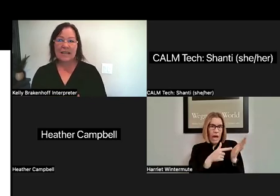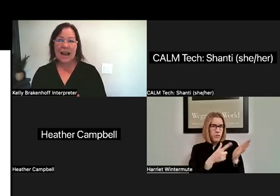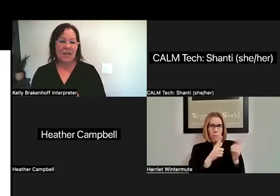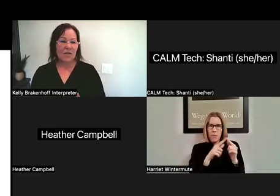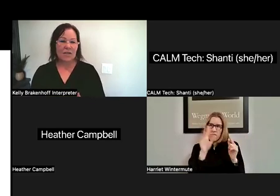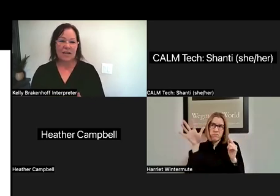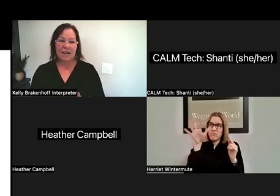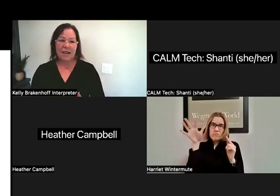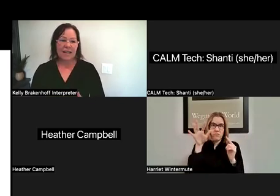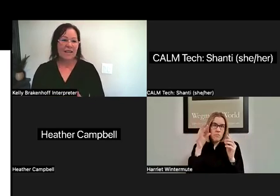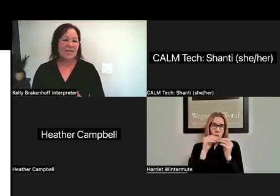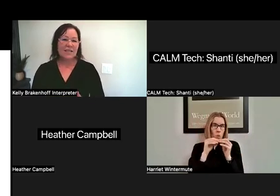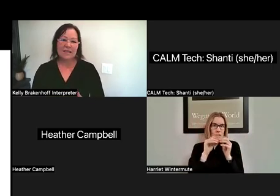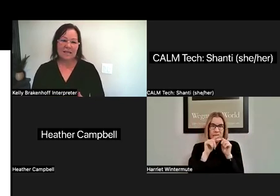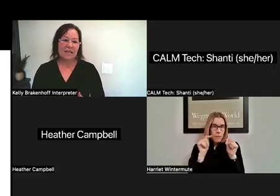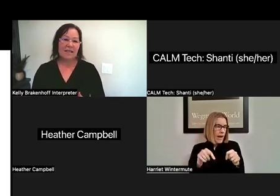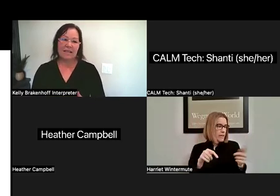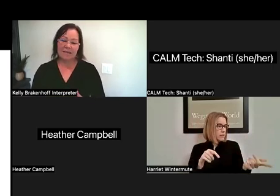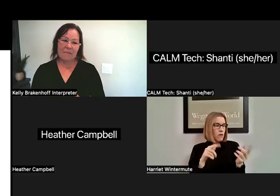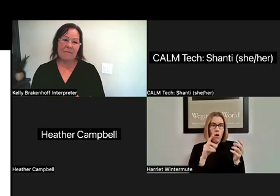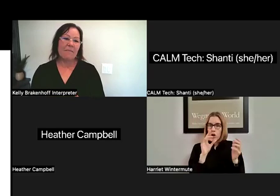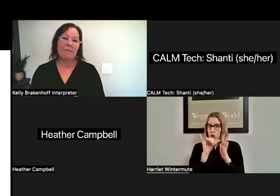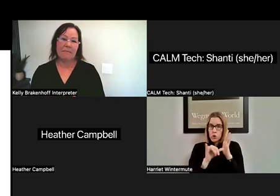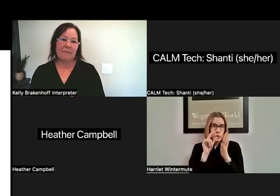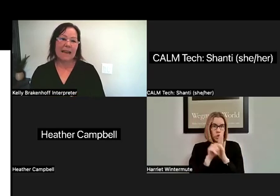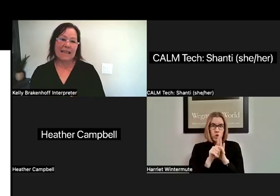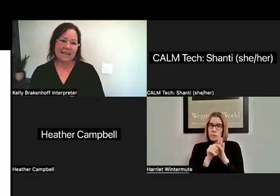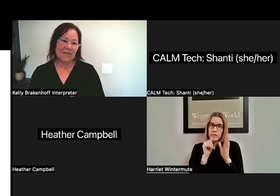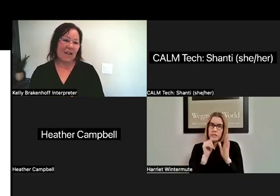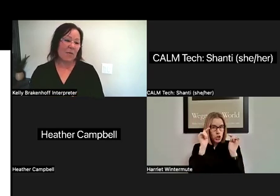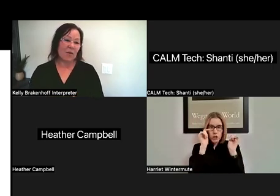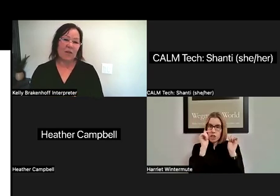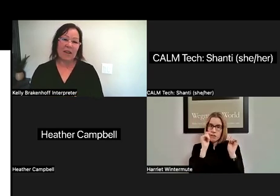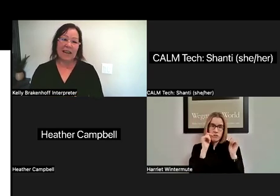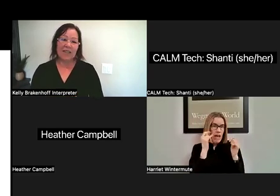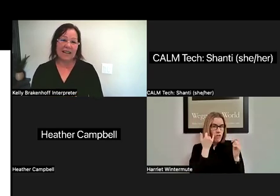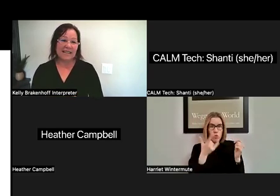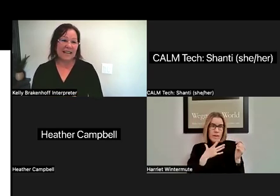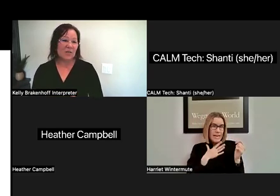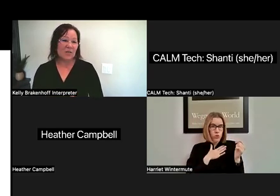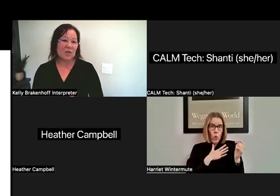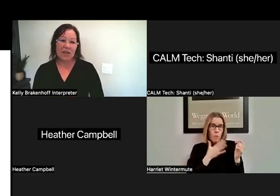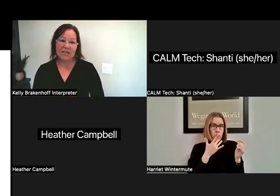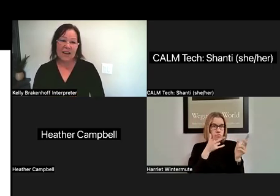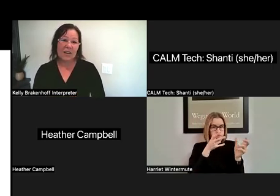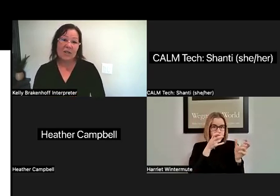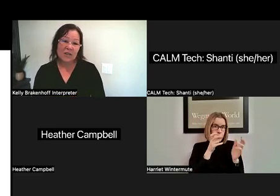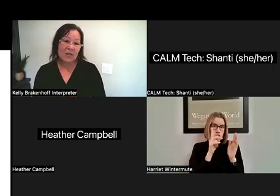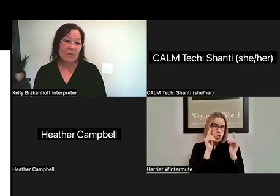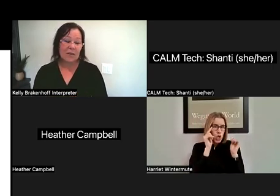download. There is just many things available. You can even see tutorials on YouTube if you